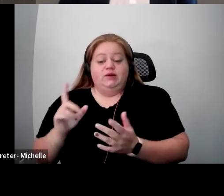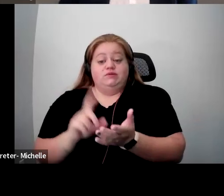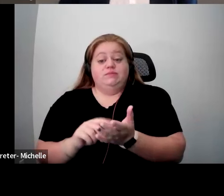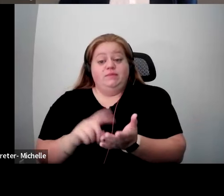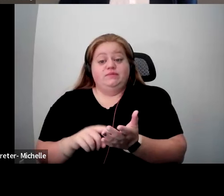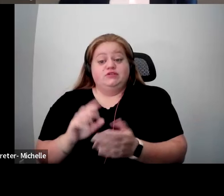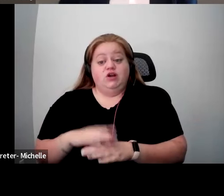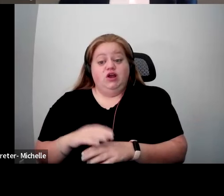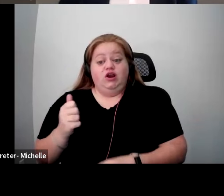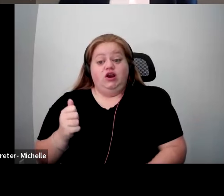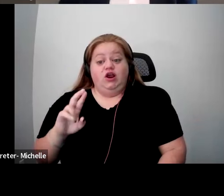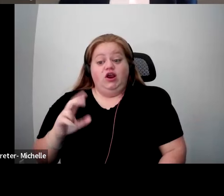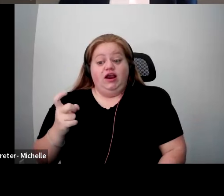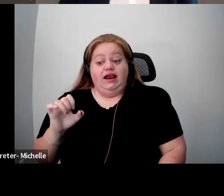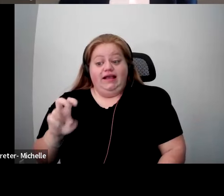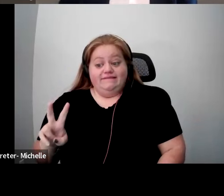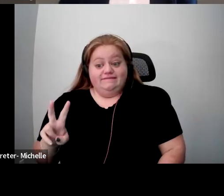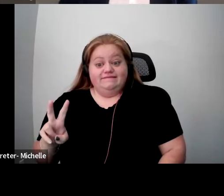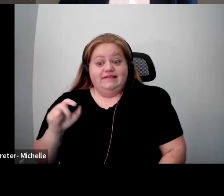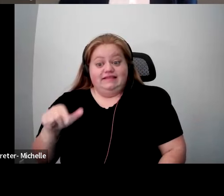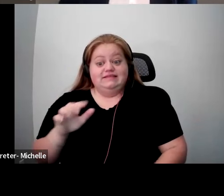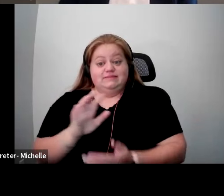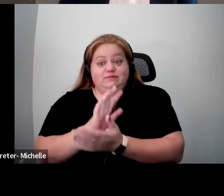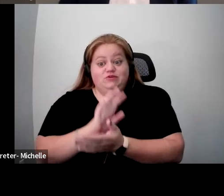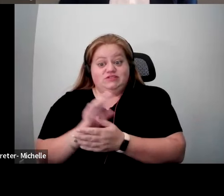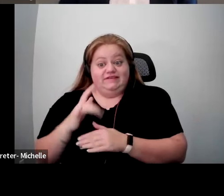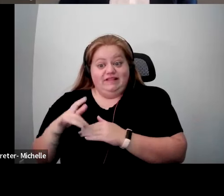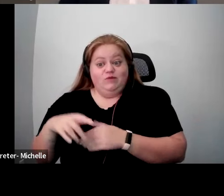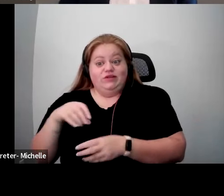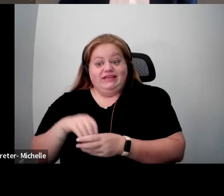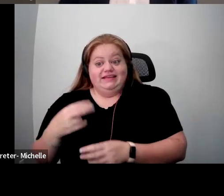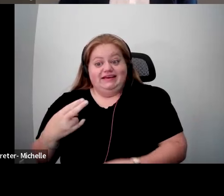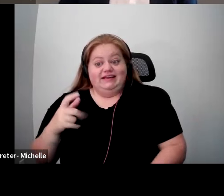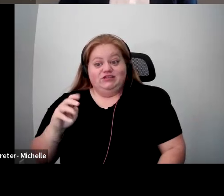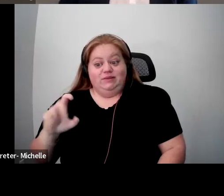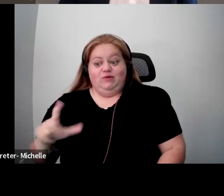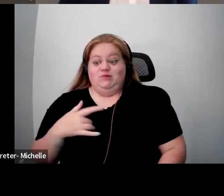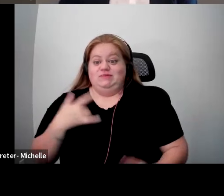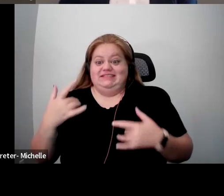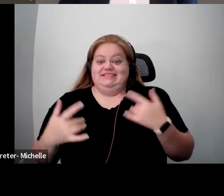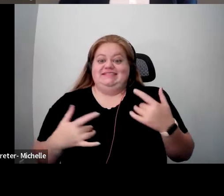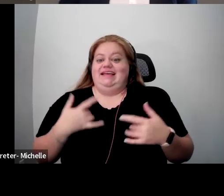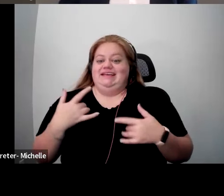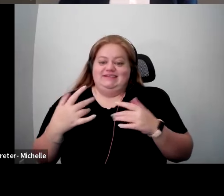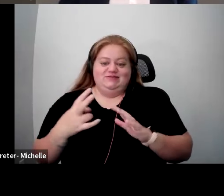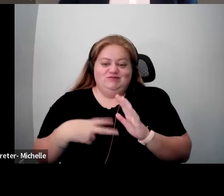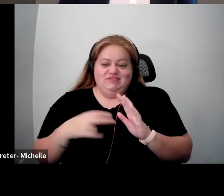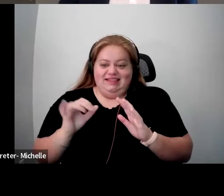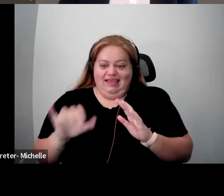And this paper is available in HTML. So I was very excited about that because now I